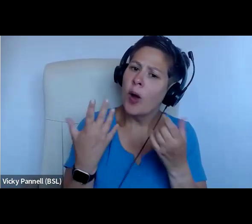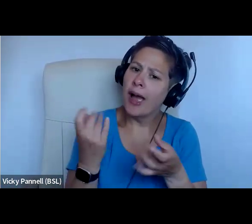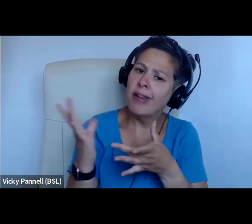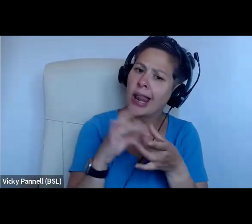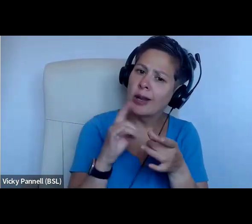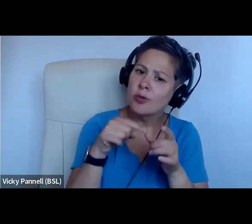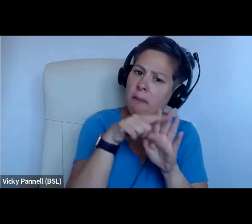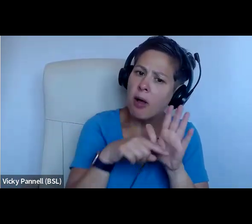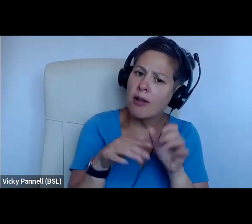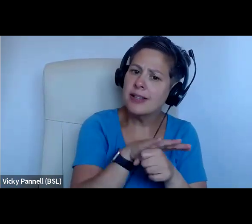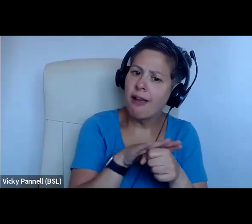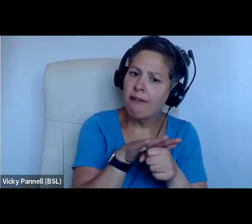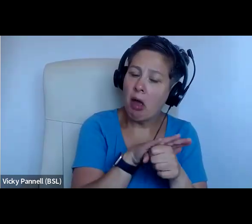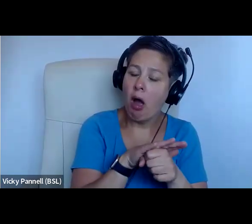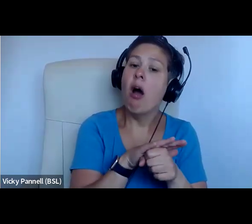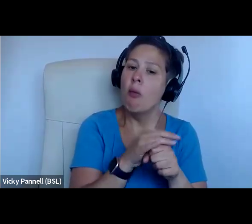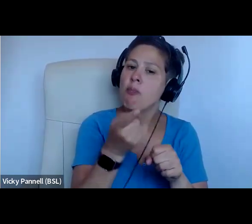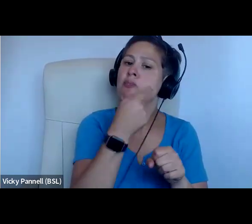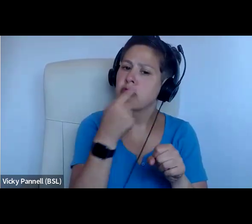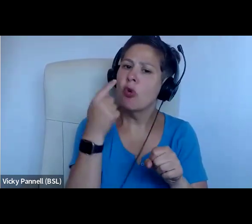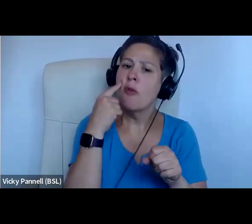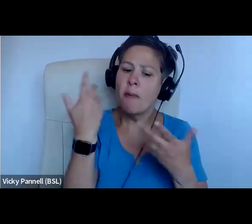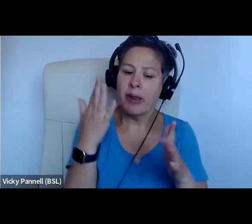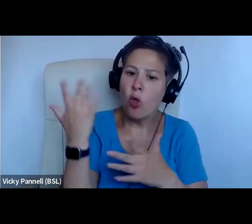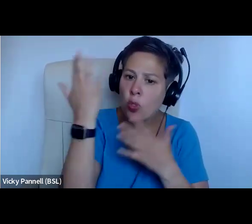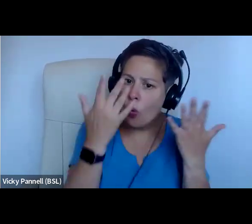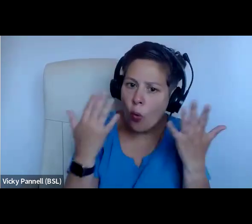I'm going to leave it there in terms of how I got into public policy.